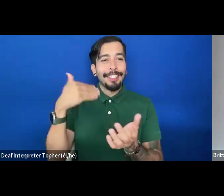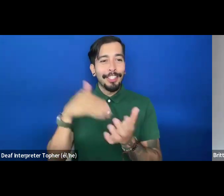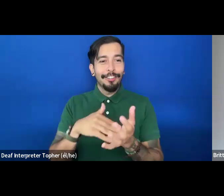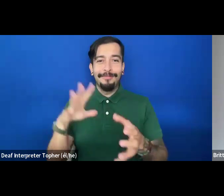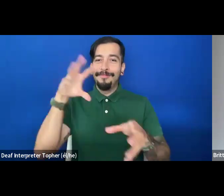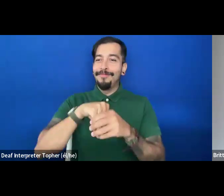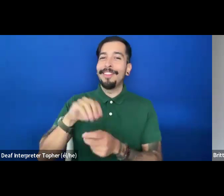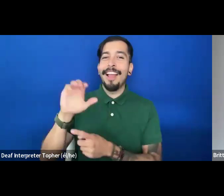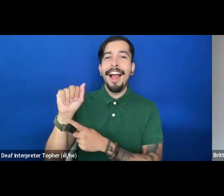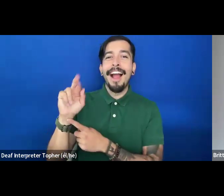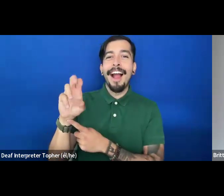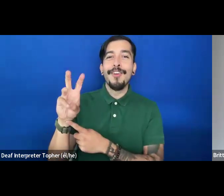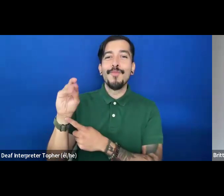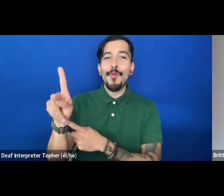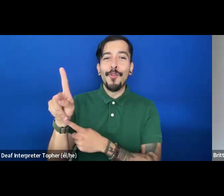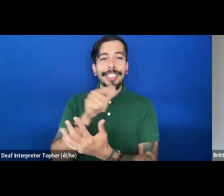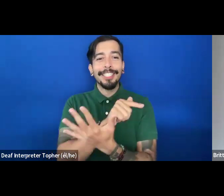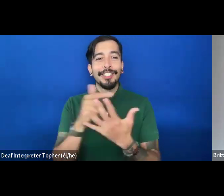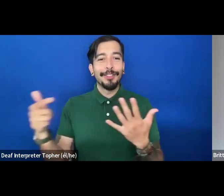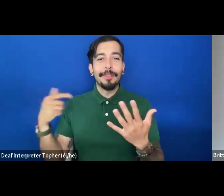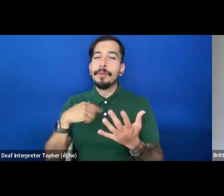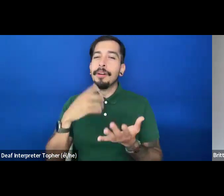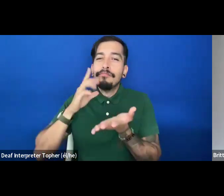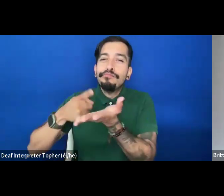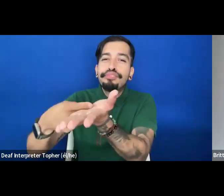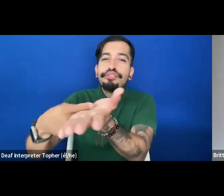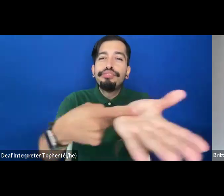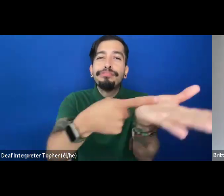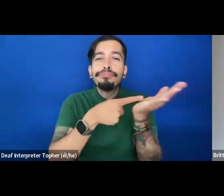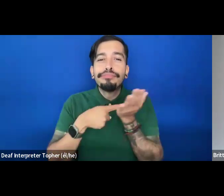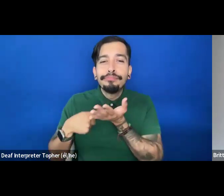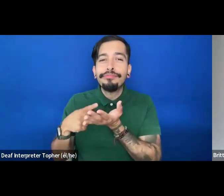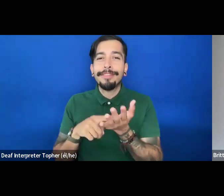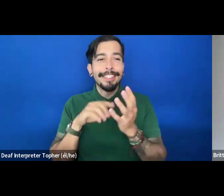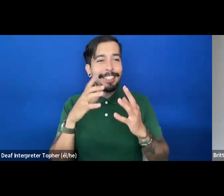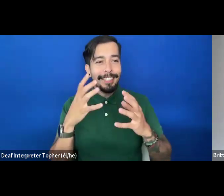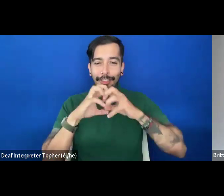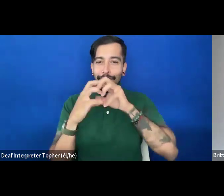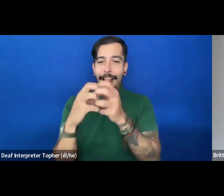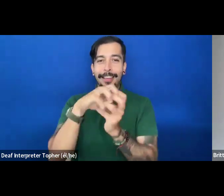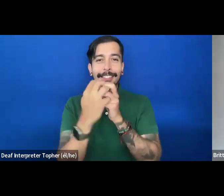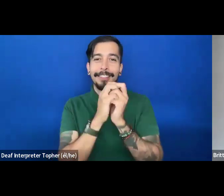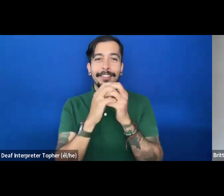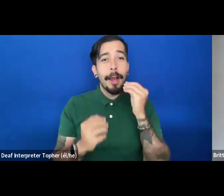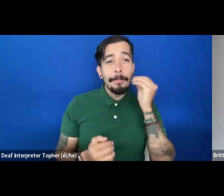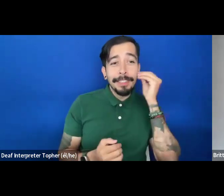of domestic labor, care, love, and liberation. Today, we have an incredible group of panelists